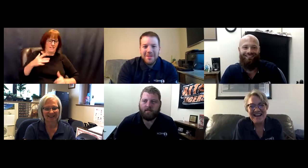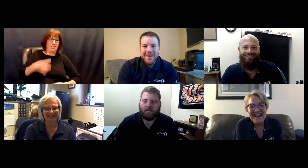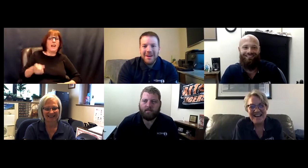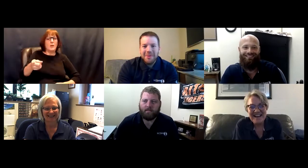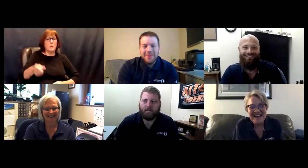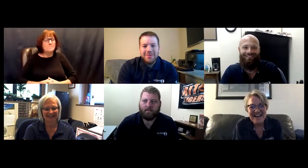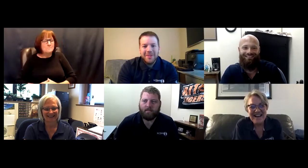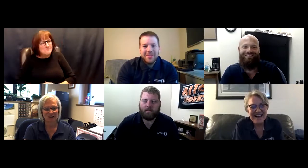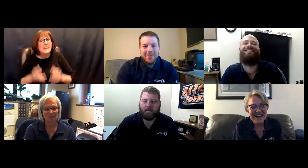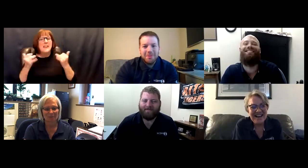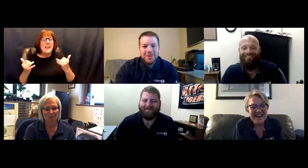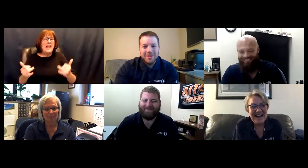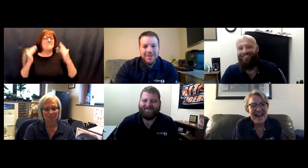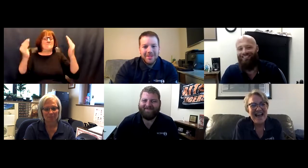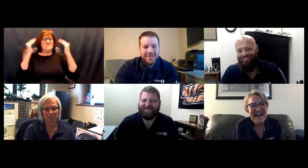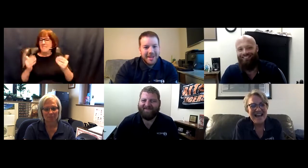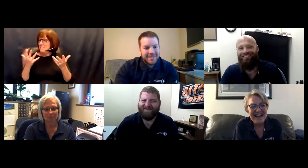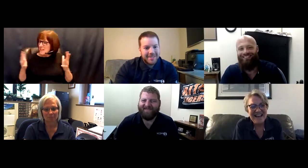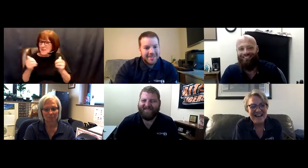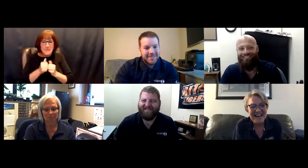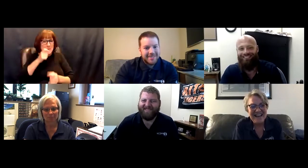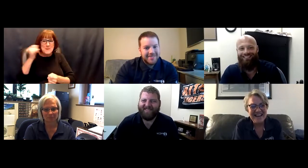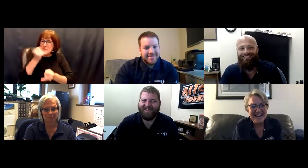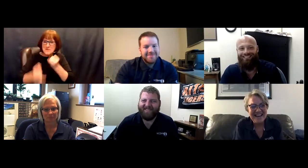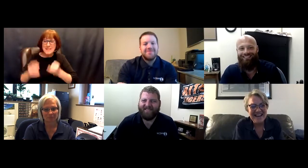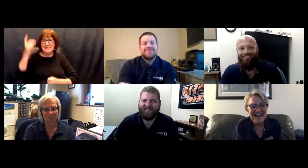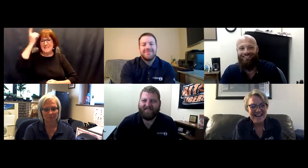With that we will finish up with Dillon next.